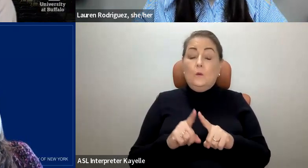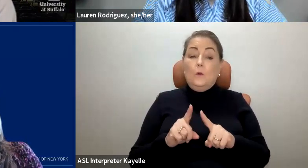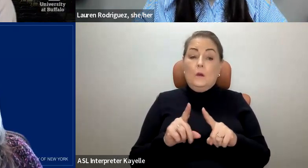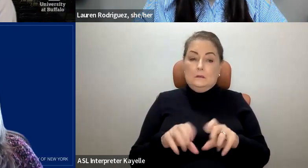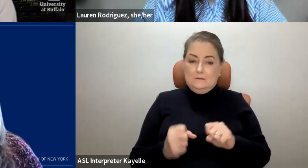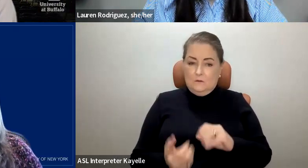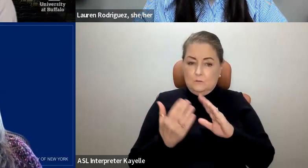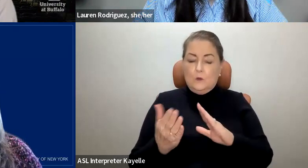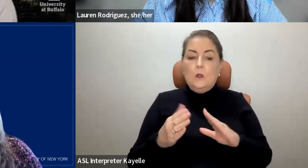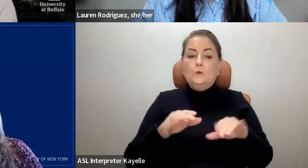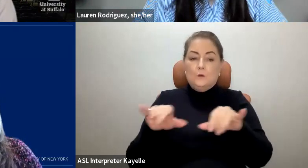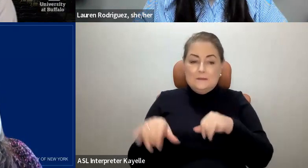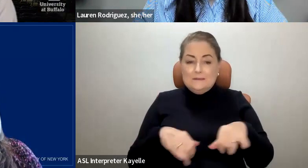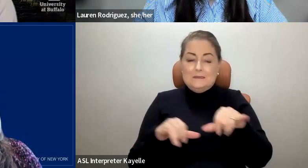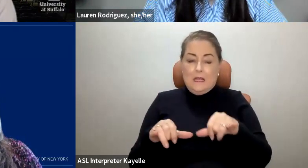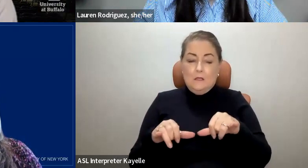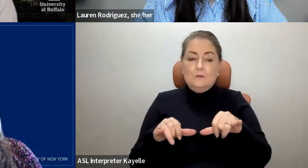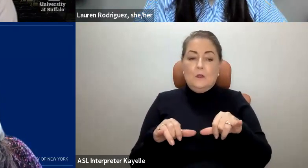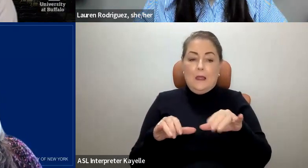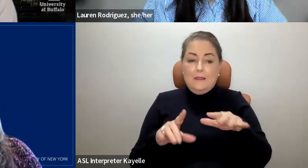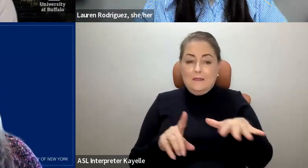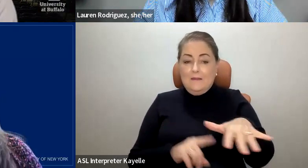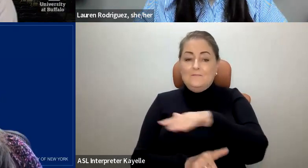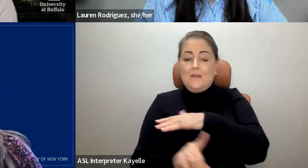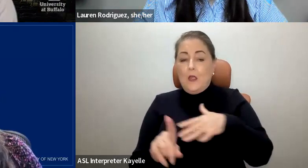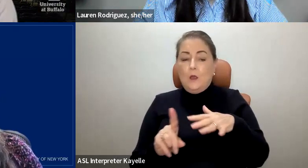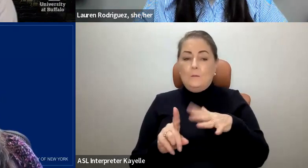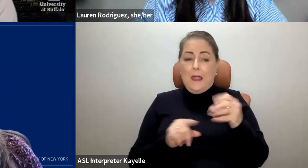standardize the environment, and to align wherever we can with